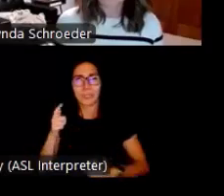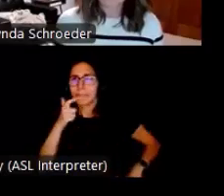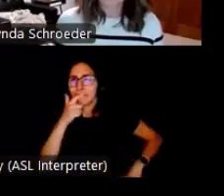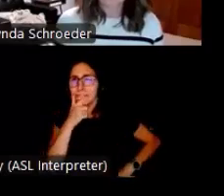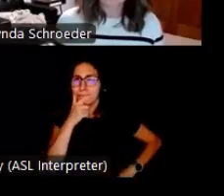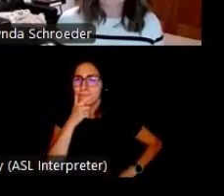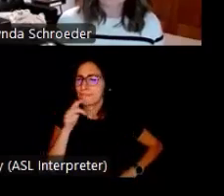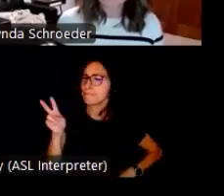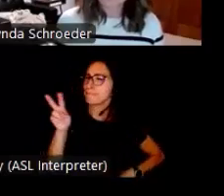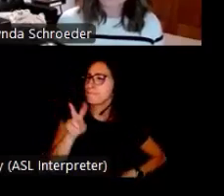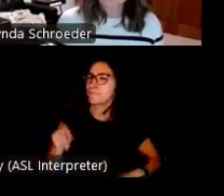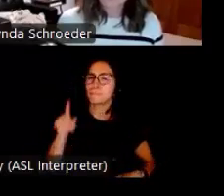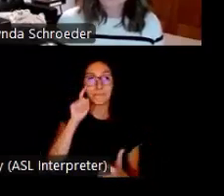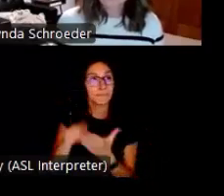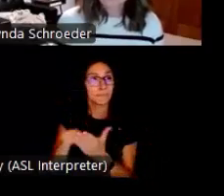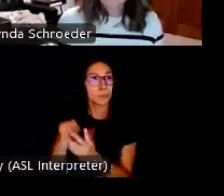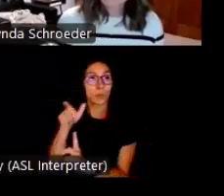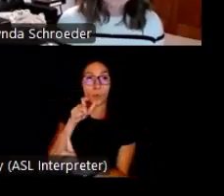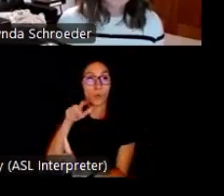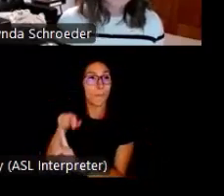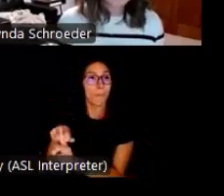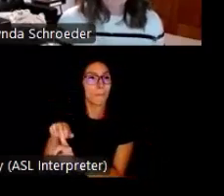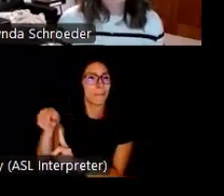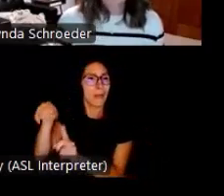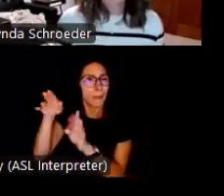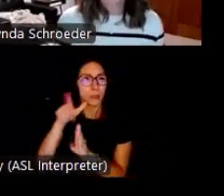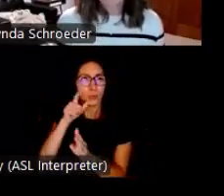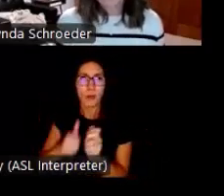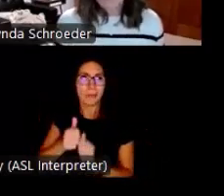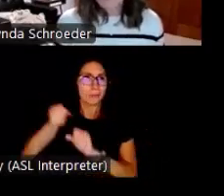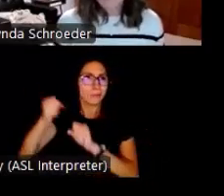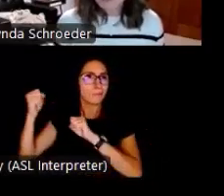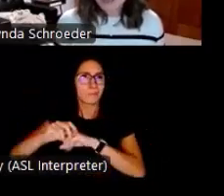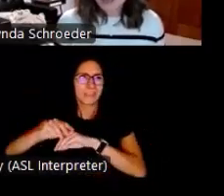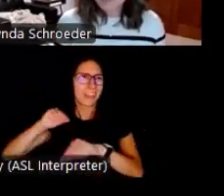in your rural community? It might be someone you hadn't even thought of.